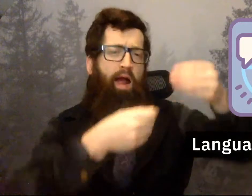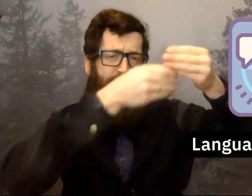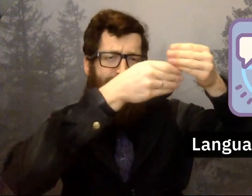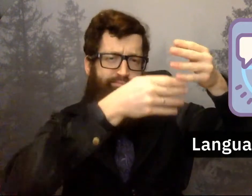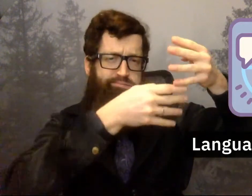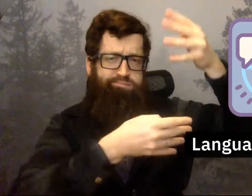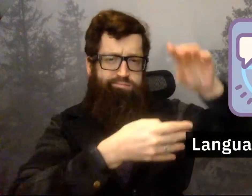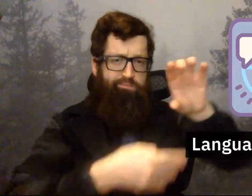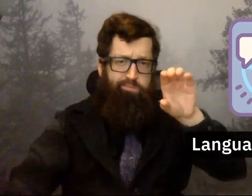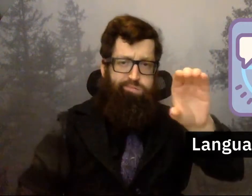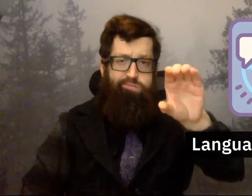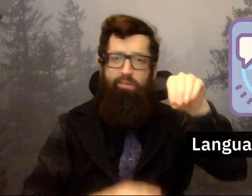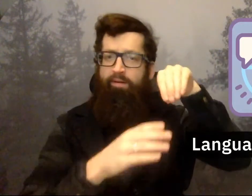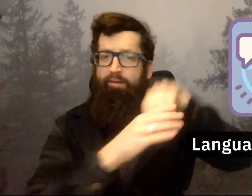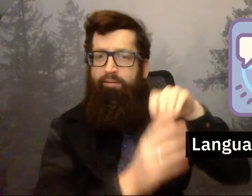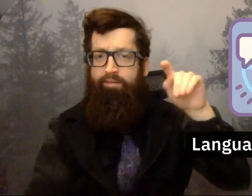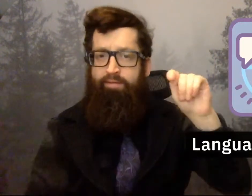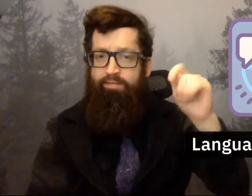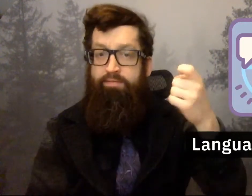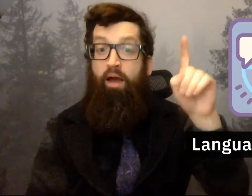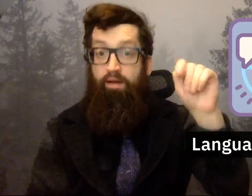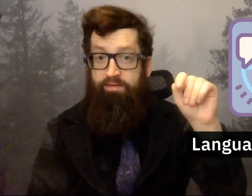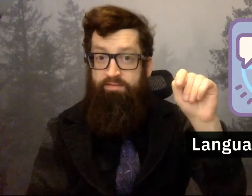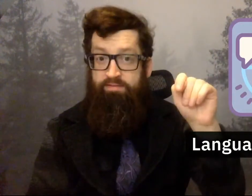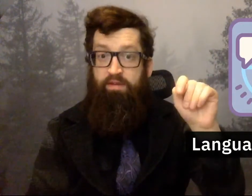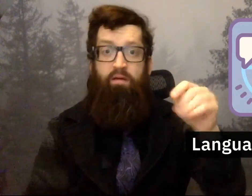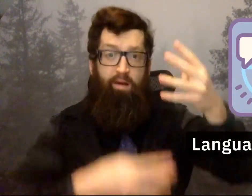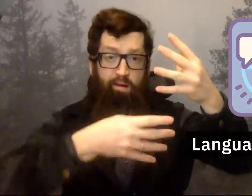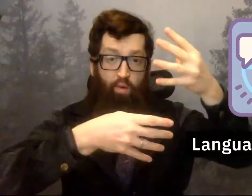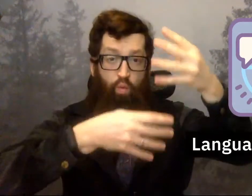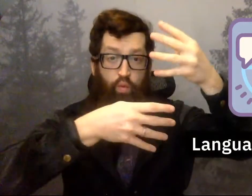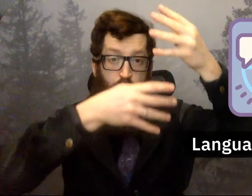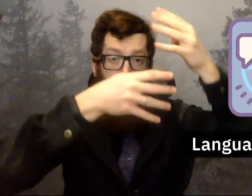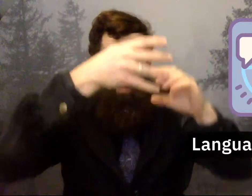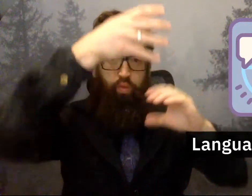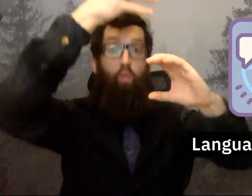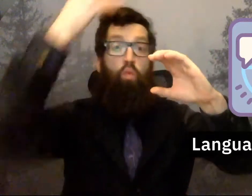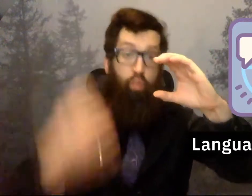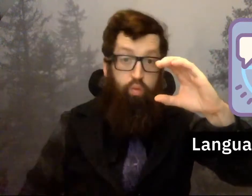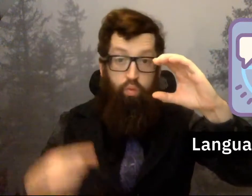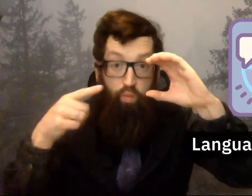As the reader scrolls through the text, the video can be watched simultaneously.